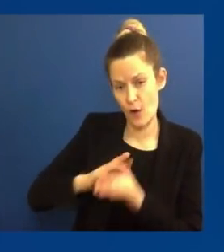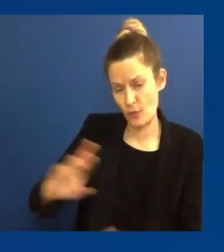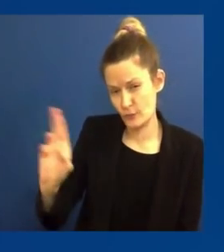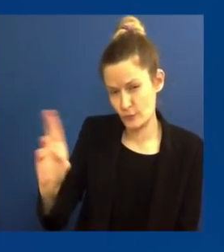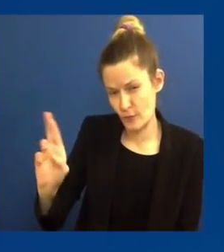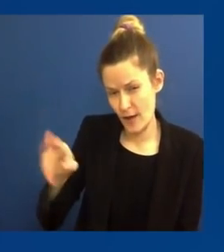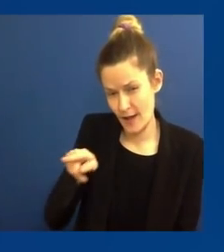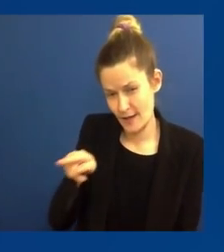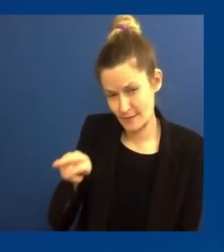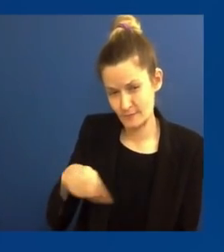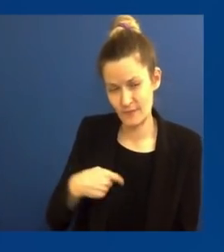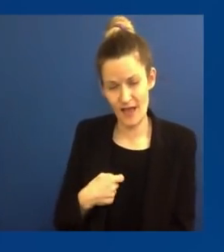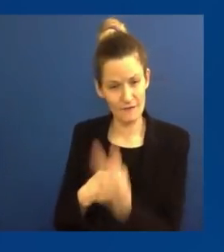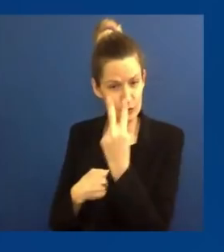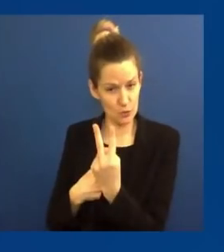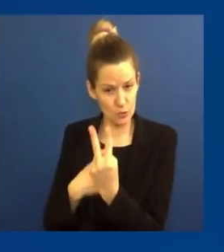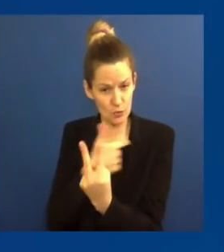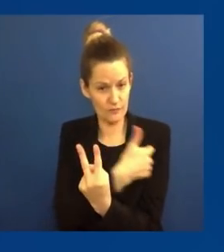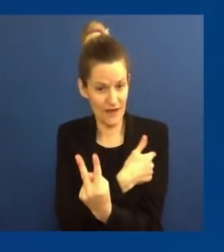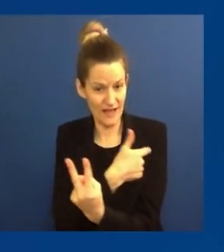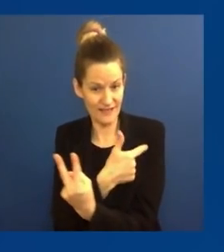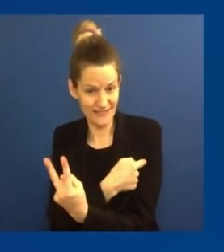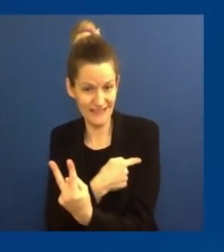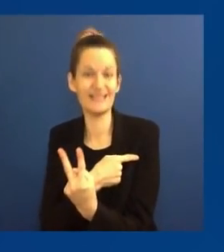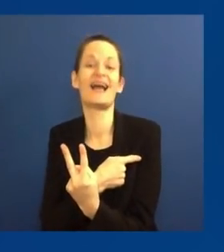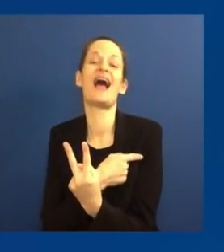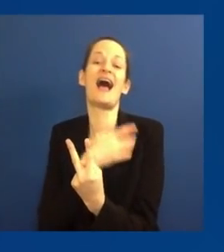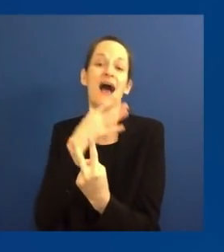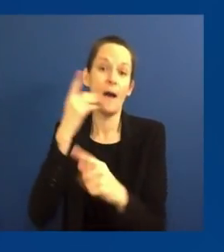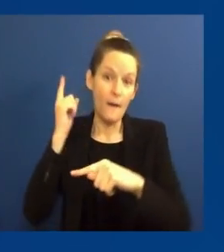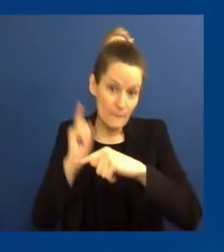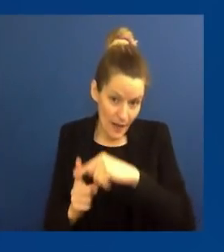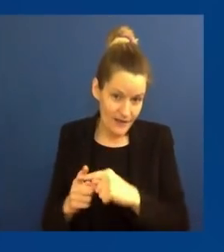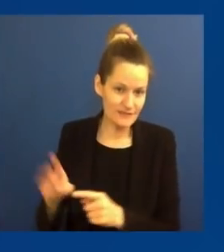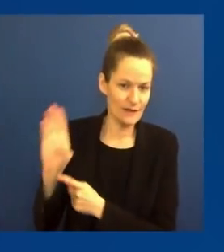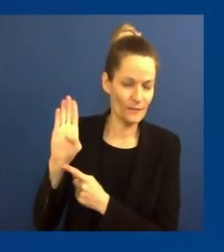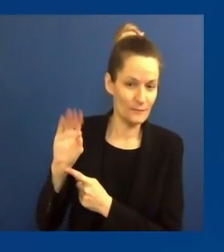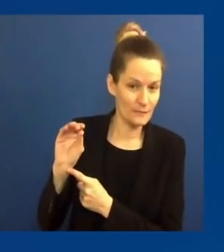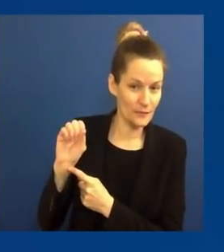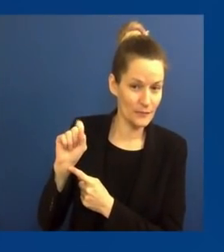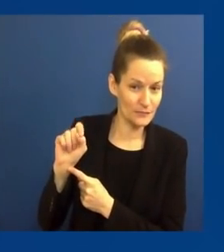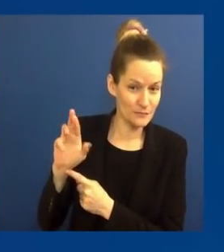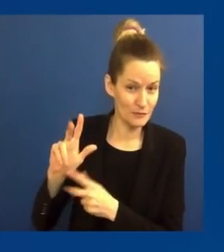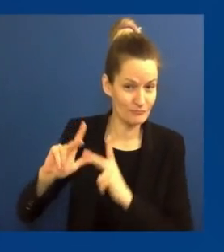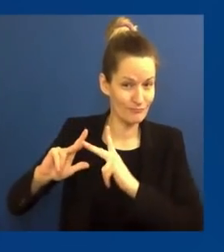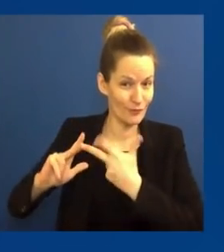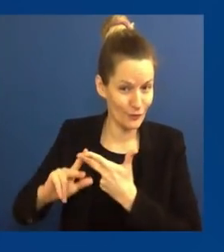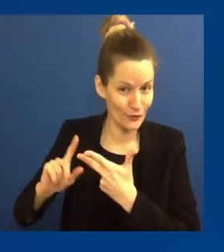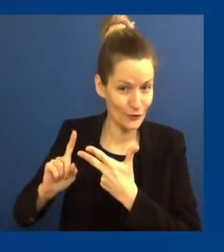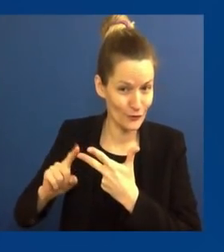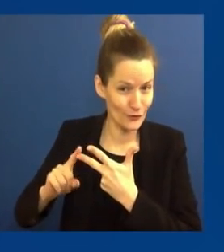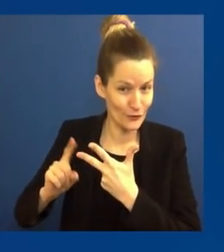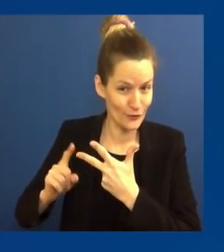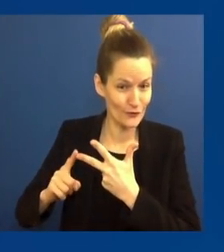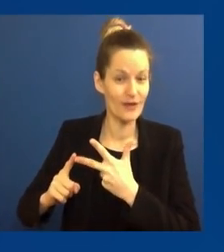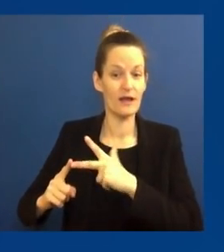you get very good, durable protection against hospitalization. That is the important key issue.